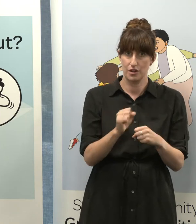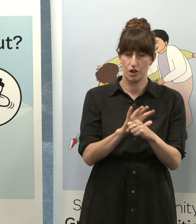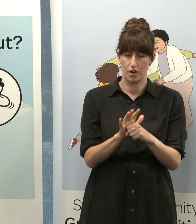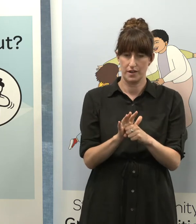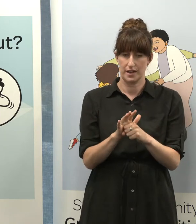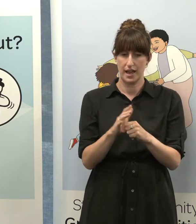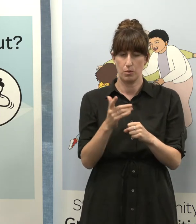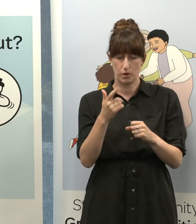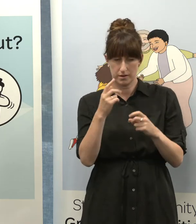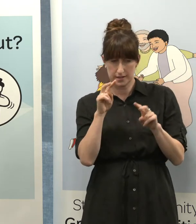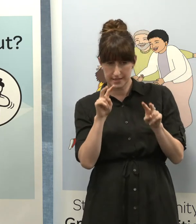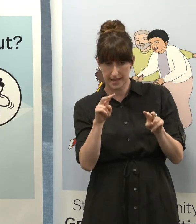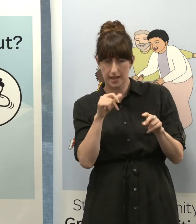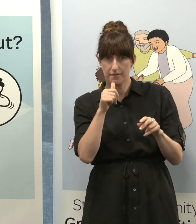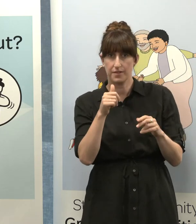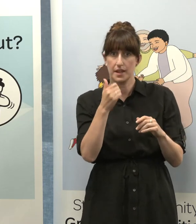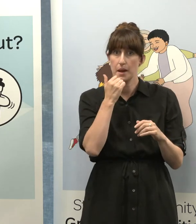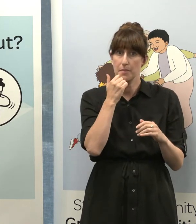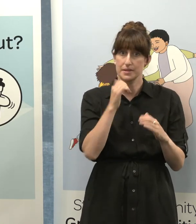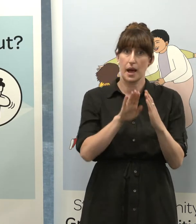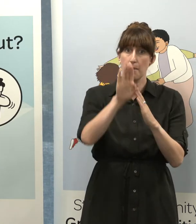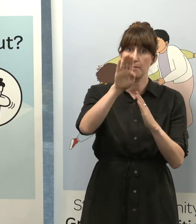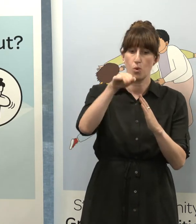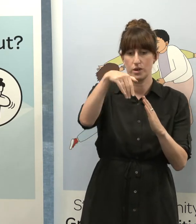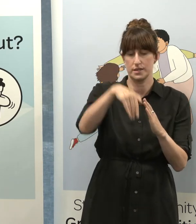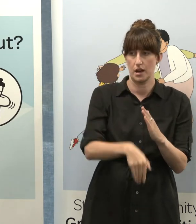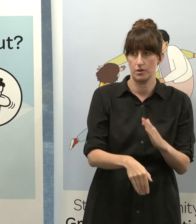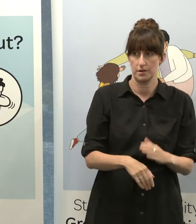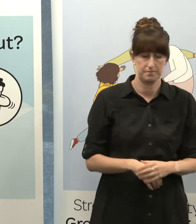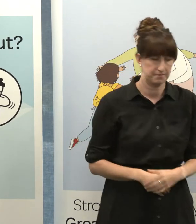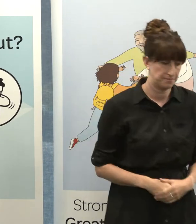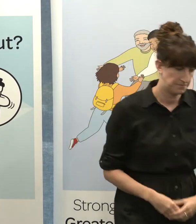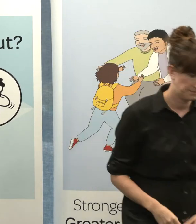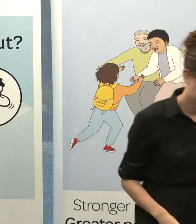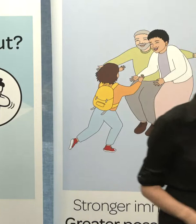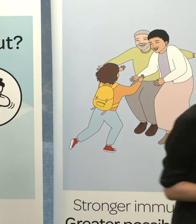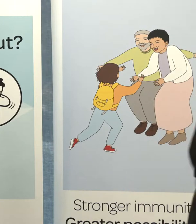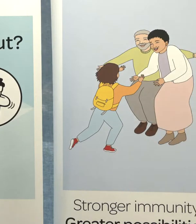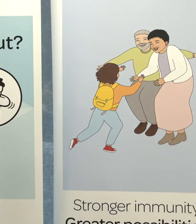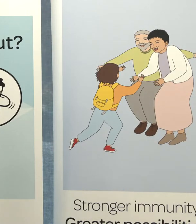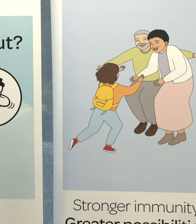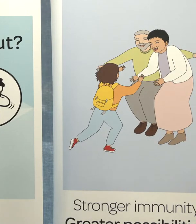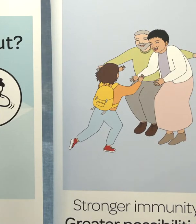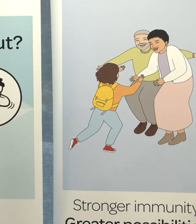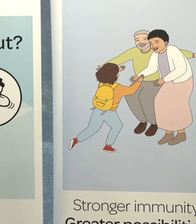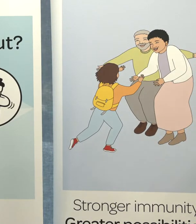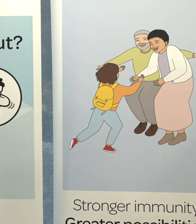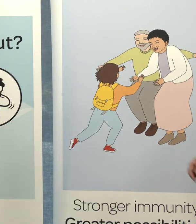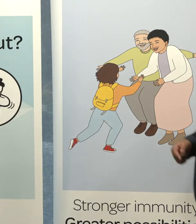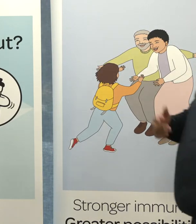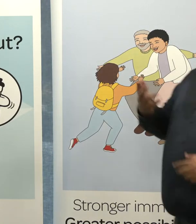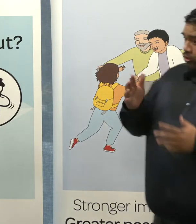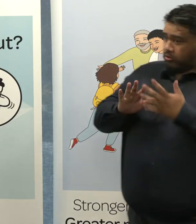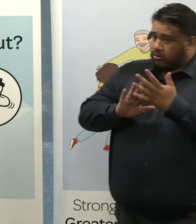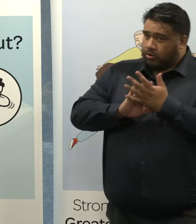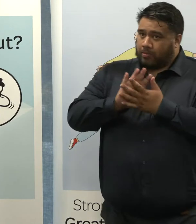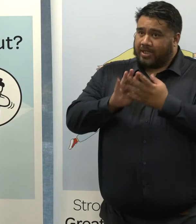proportion of people will over time, will record their result, we look at what the trend in the positivity rate is and that will give us an indication of whether the number of cases is